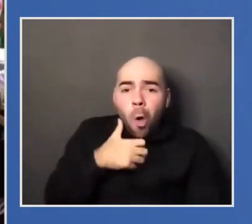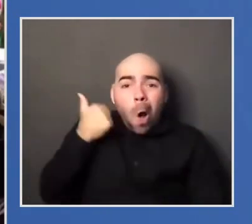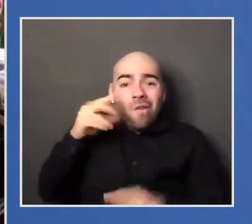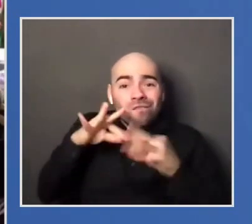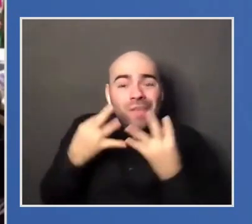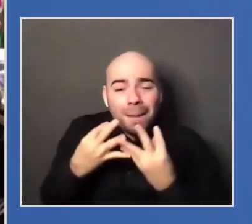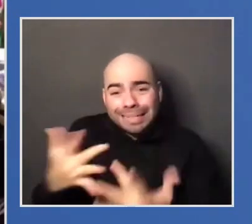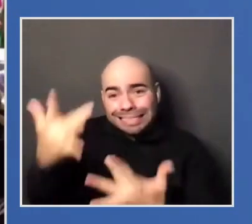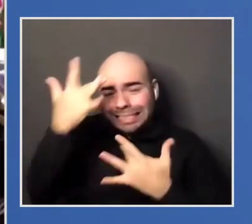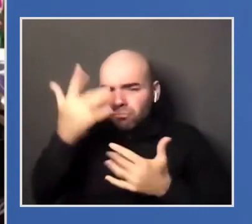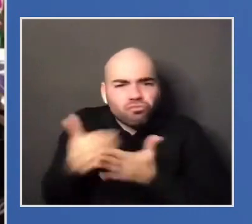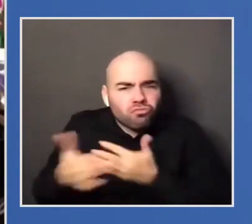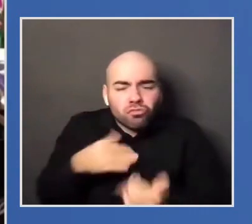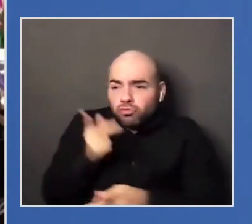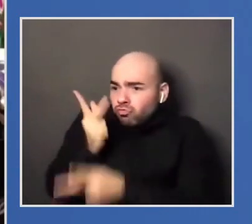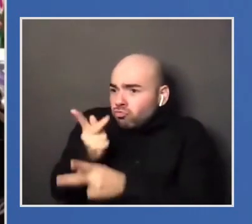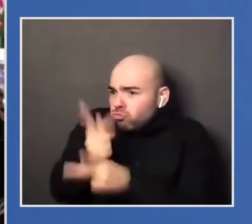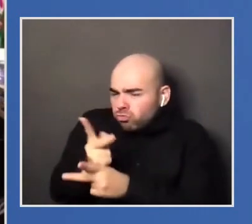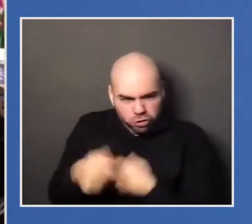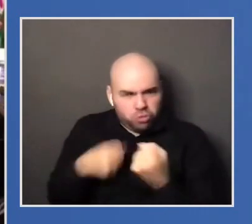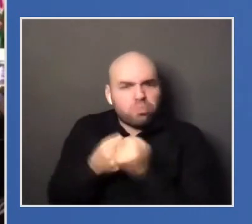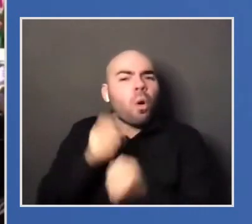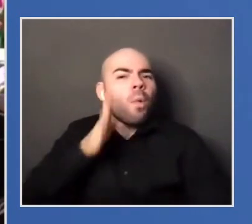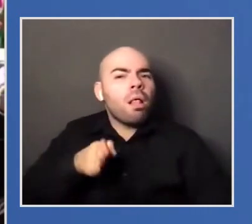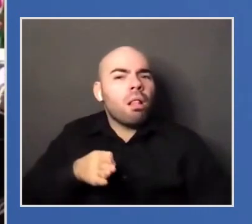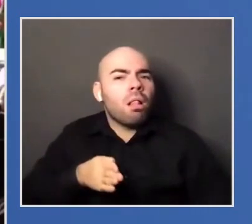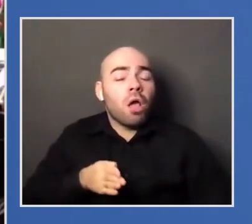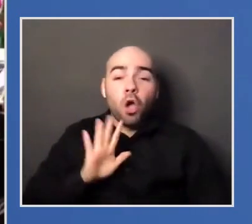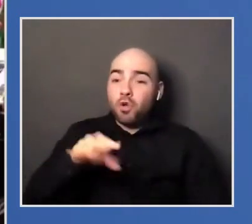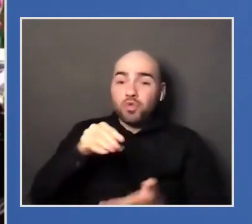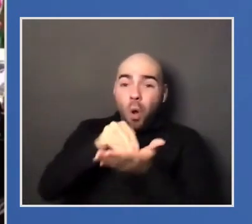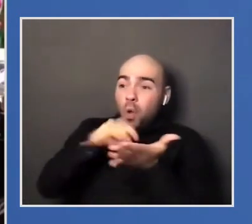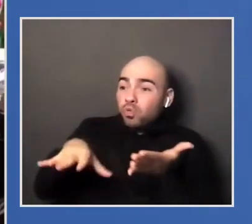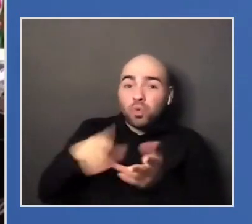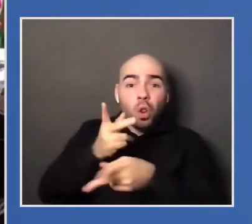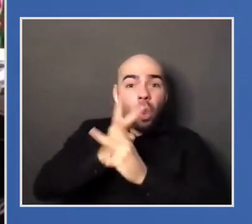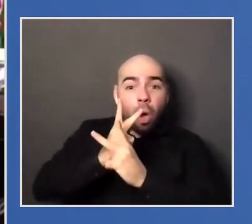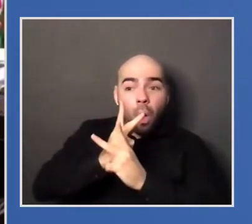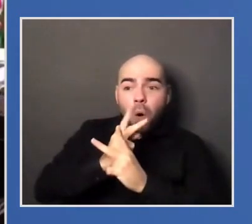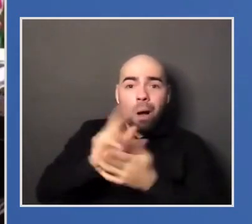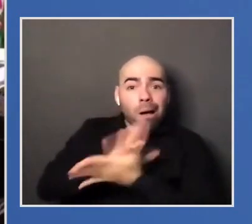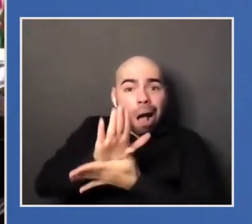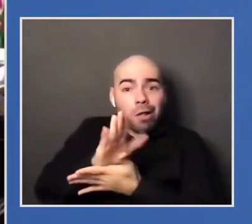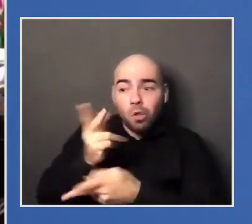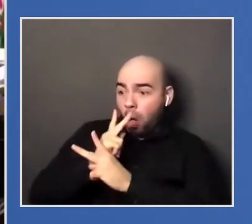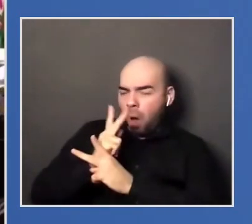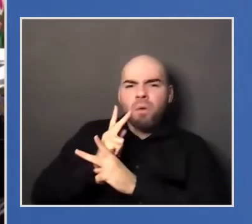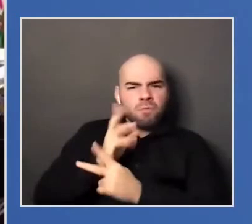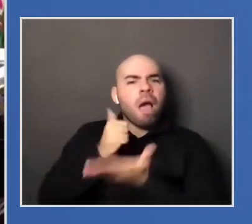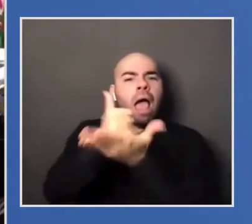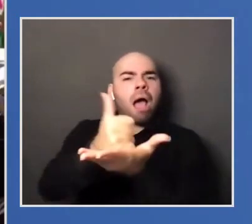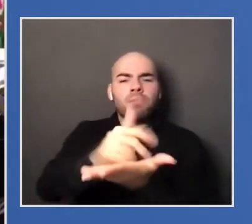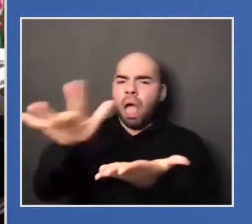I SET THE UNITED STATES OF AMERICA, THERE'S NOTHING BEYOND OUR CAPACITY, I PROMISE YOU. I PROMISE YOU. I PROMISE YOU IF YOU ELECT ME, WHEN I AM WRONG I WILL ACKNOWLEDGE IT, I WILL TAKE